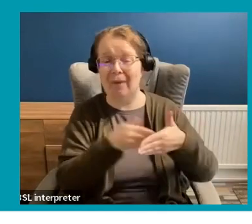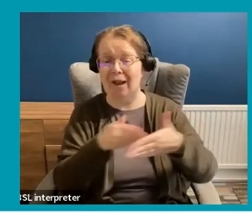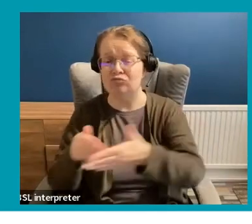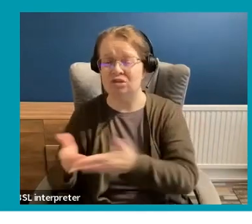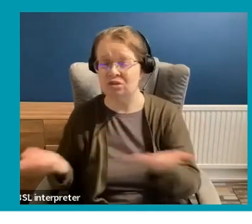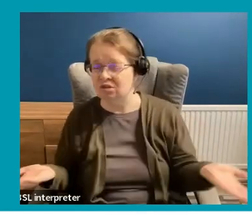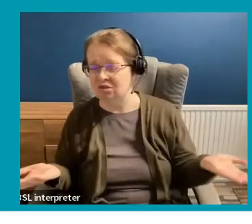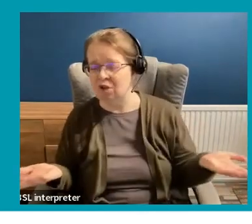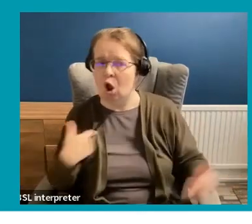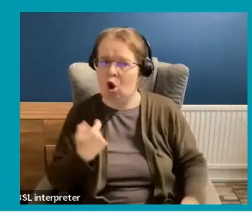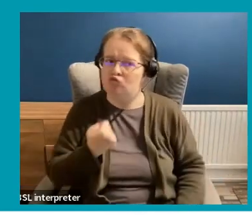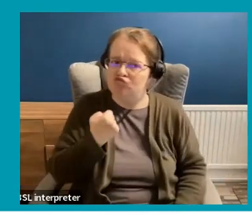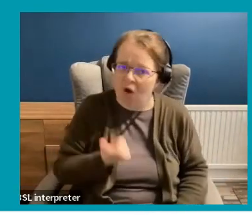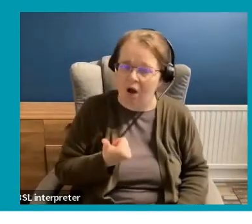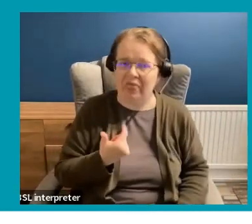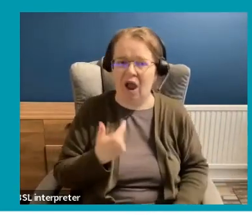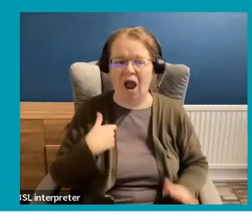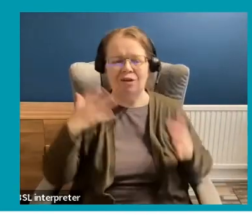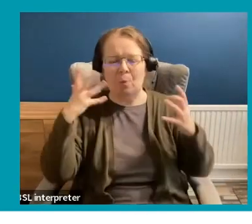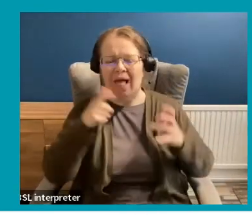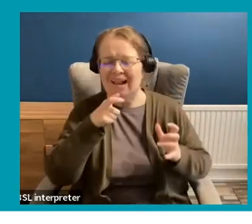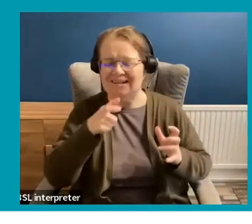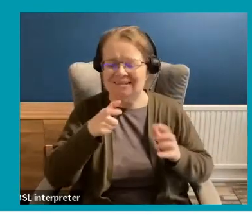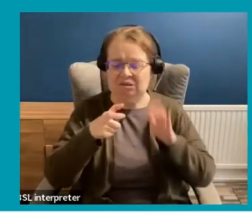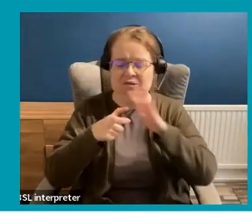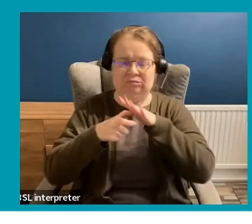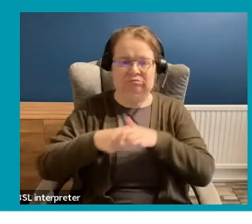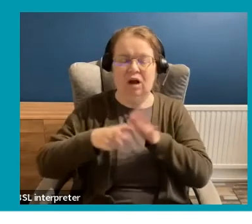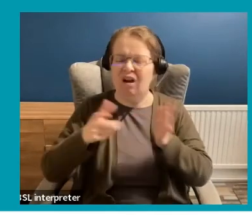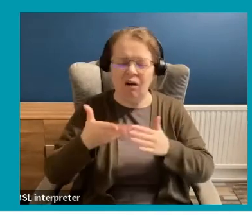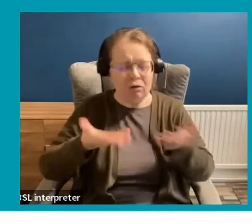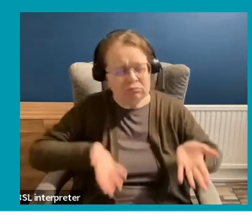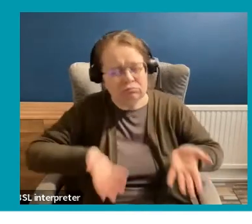I would rather people didn't worry so much about saying the wrong thing and actually the worst thing that